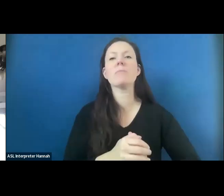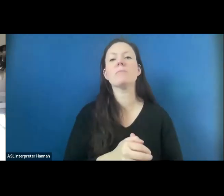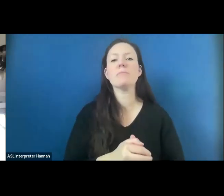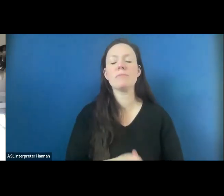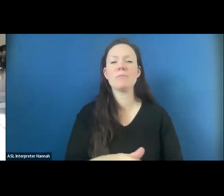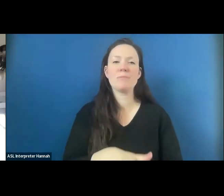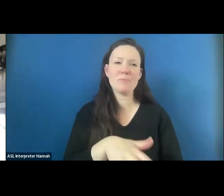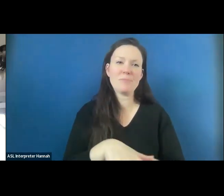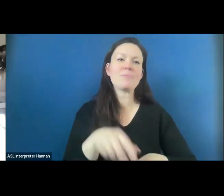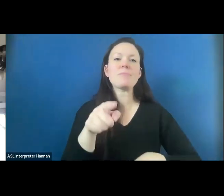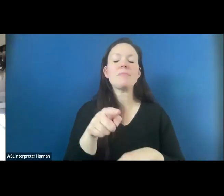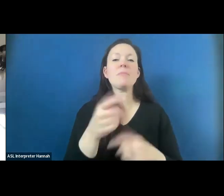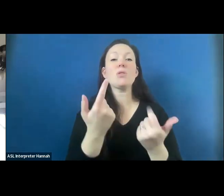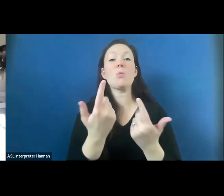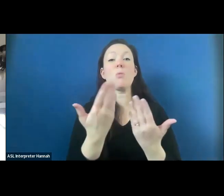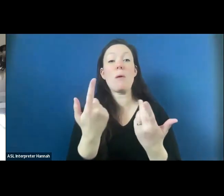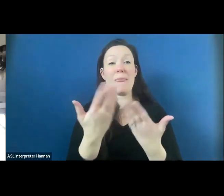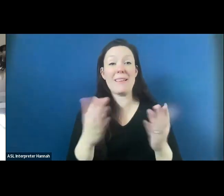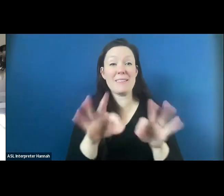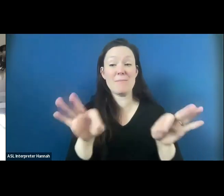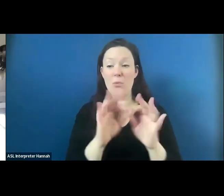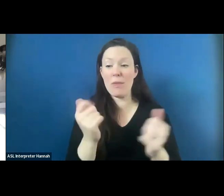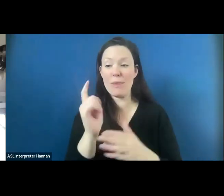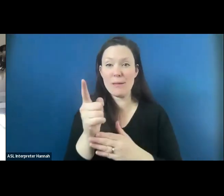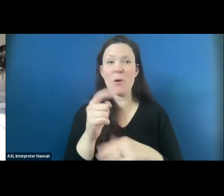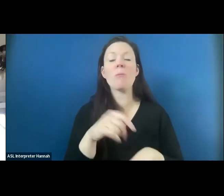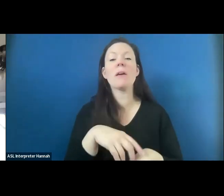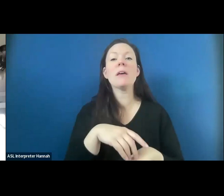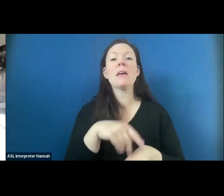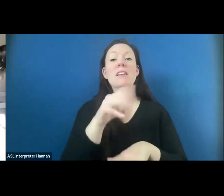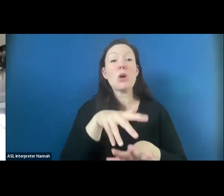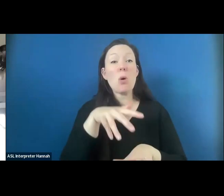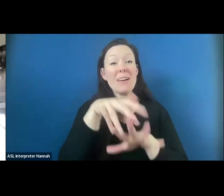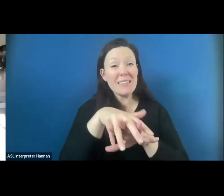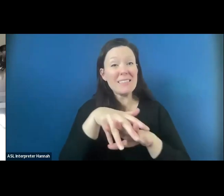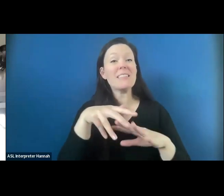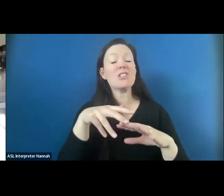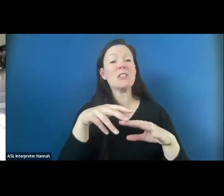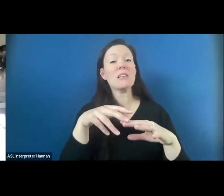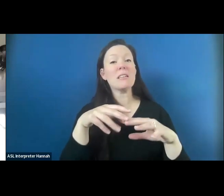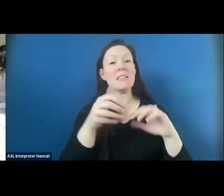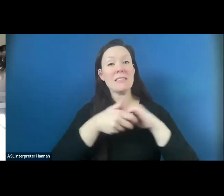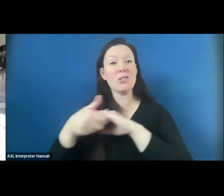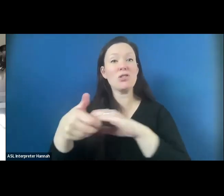especially in this moment, is really to highlight the importance of indigenous solidarity with our Palestinian relatives.